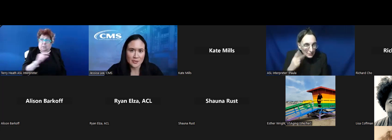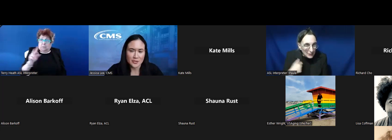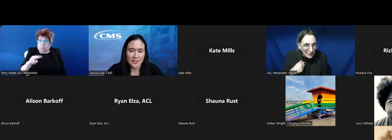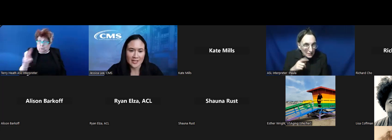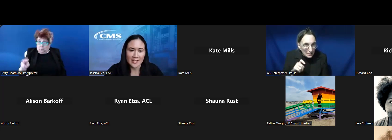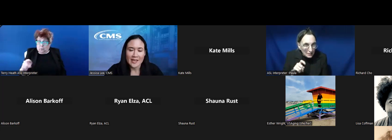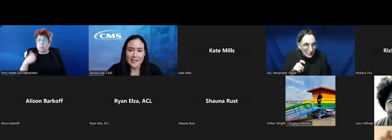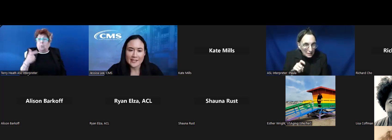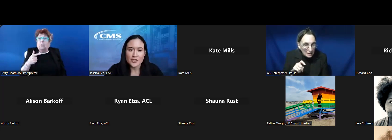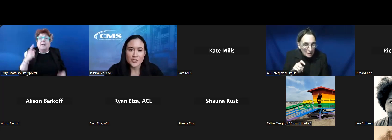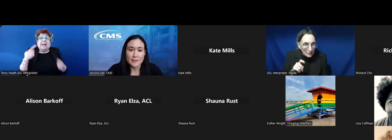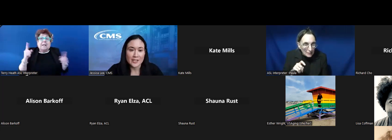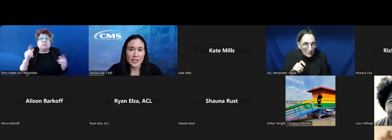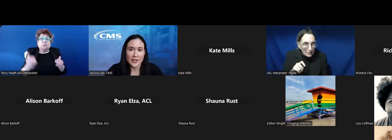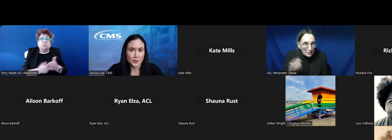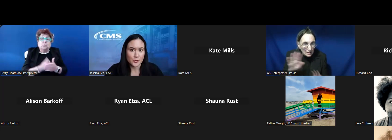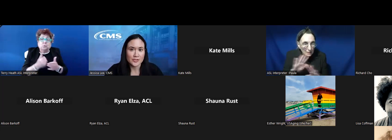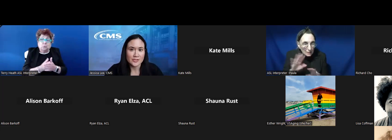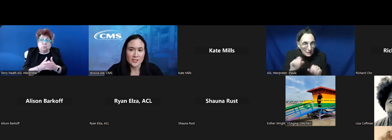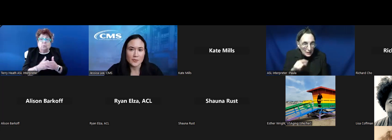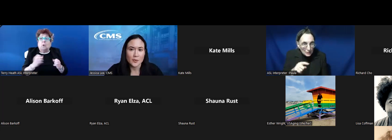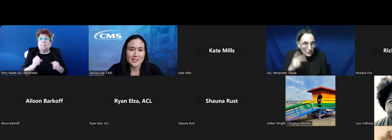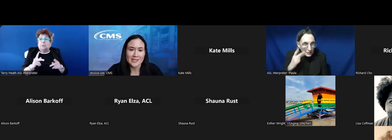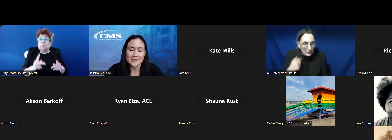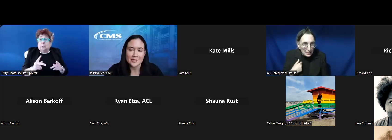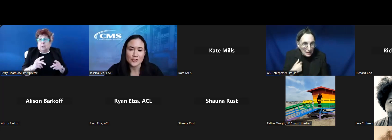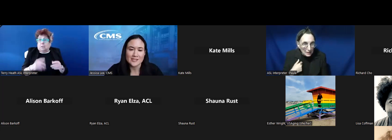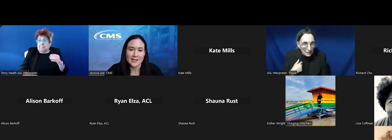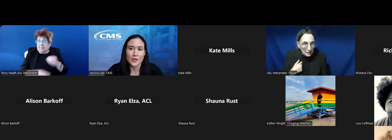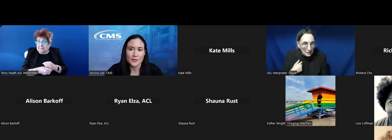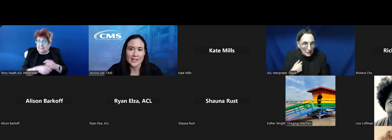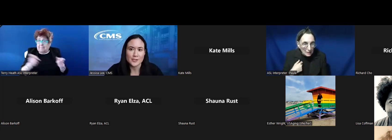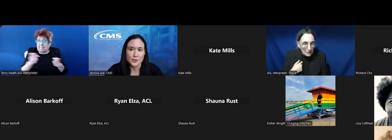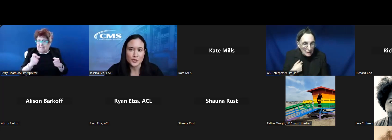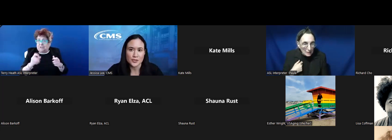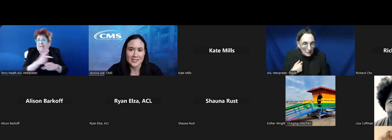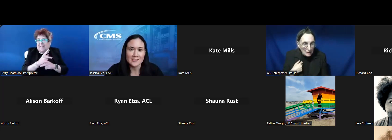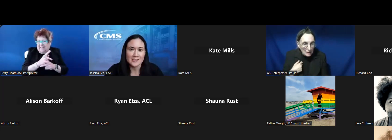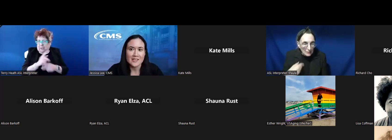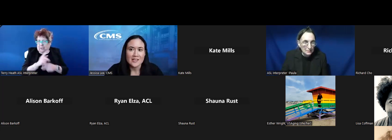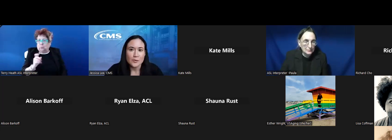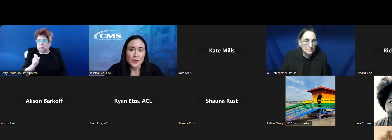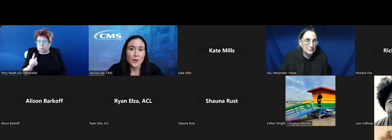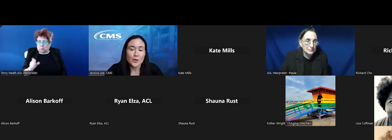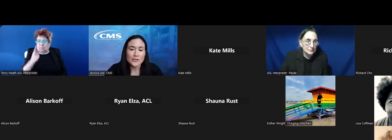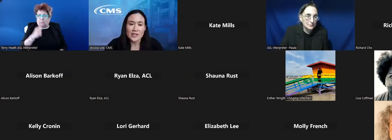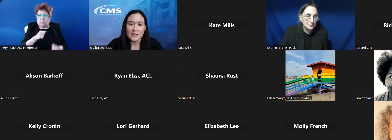opportunity in addition to managed care tools to support states in addressing health-related social needs. With the goals of